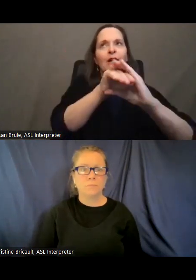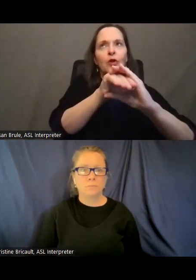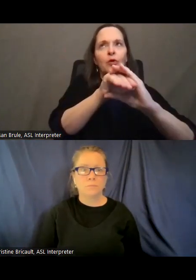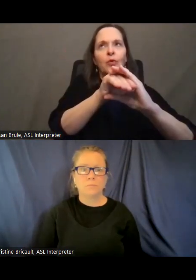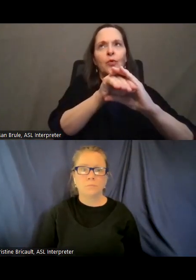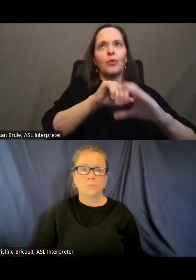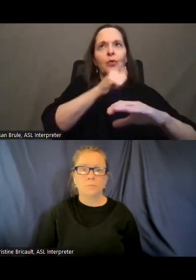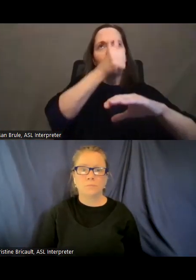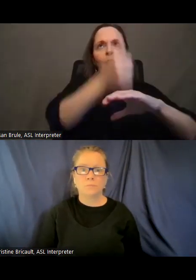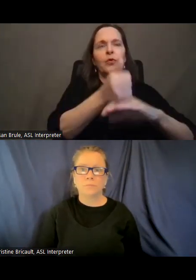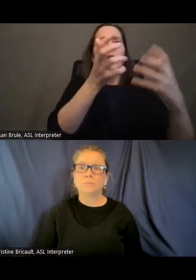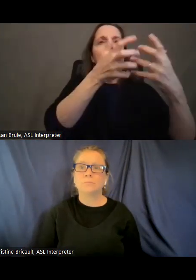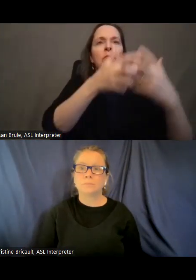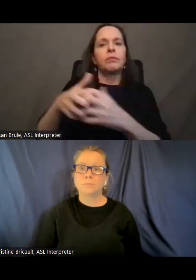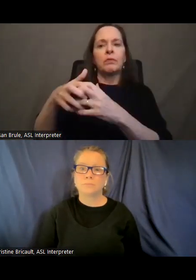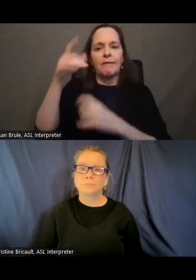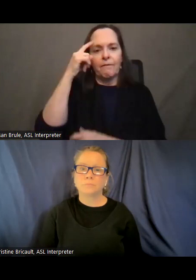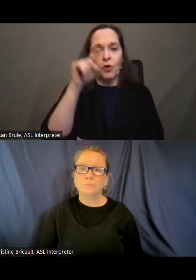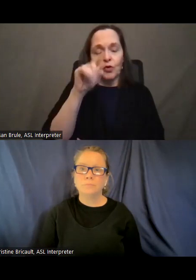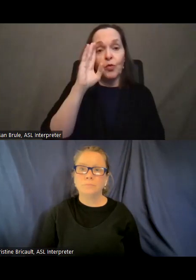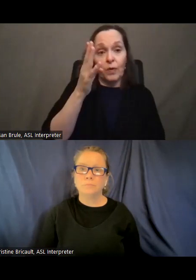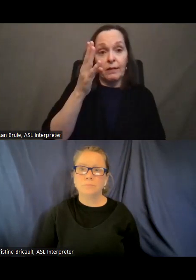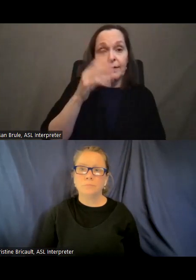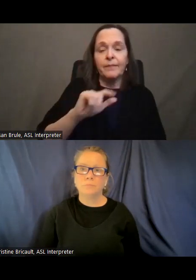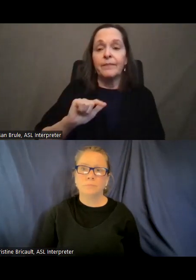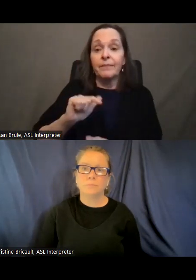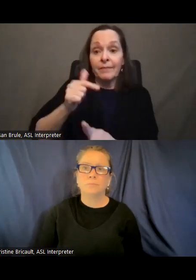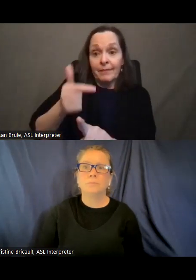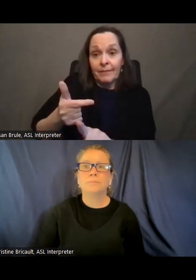So, how are you going to make your municipal programs accessible?